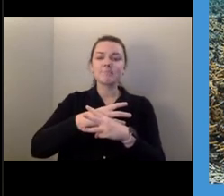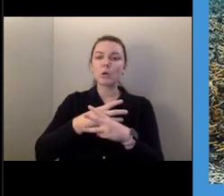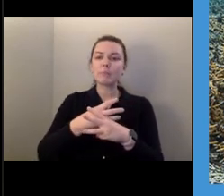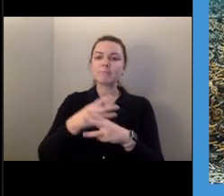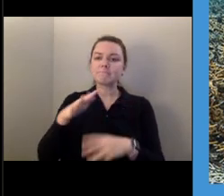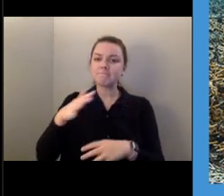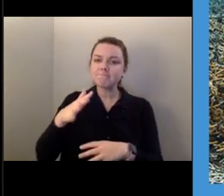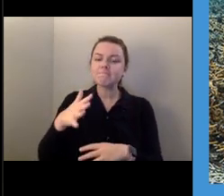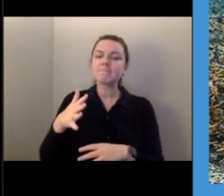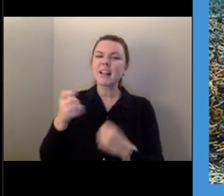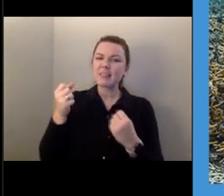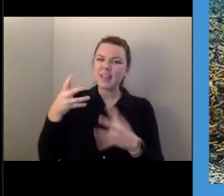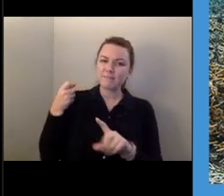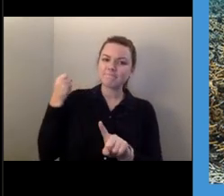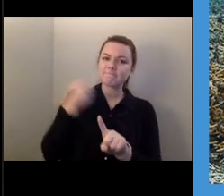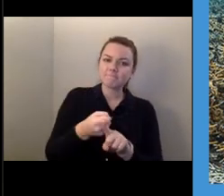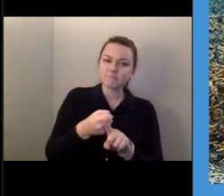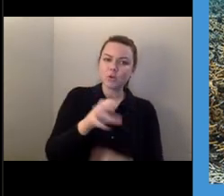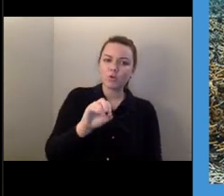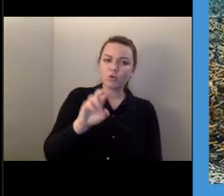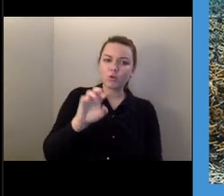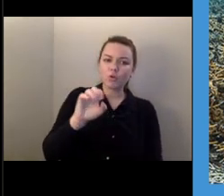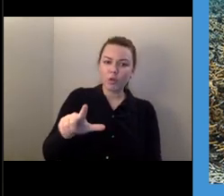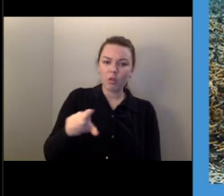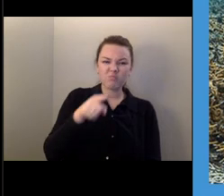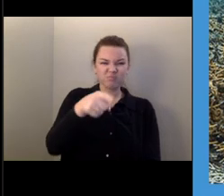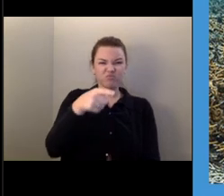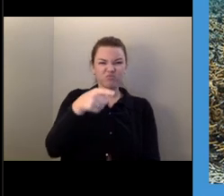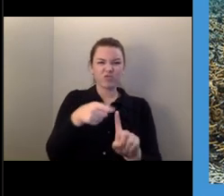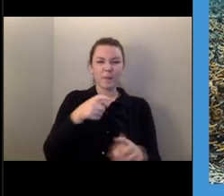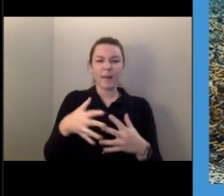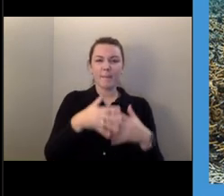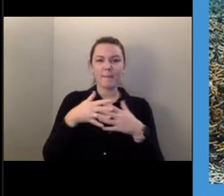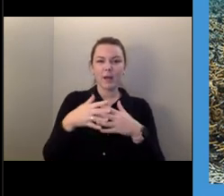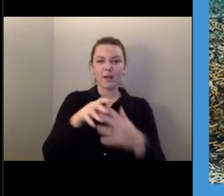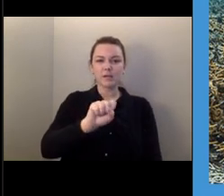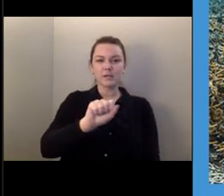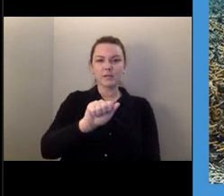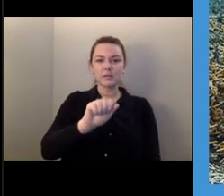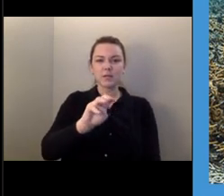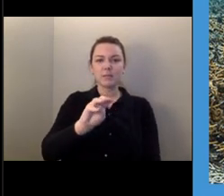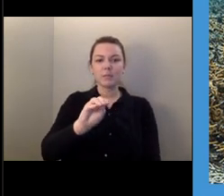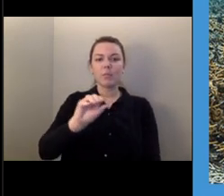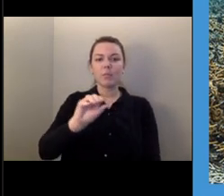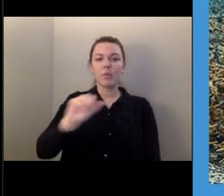This is from the American Samoa. And I wanted you to see the healthy coral reef